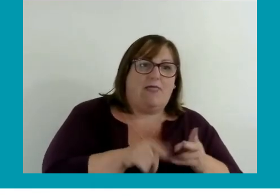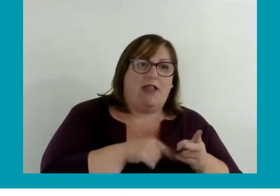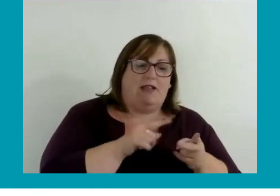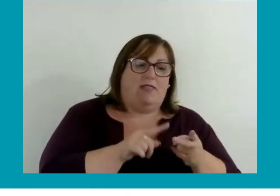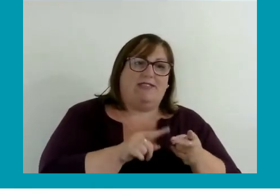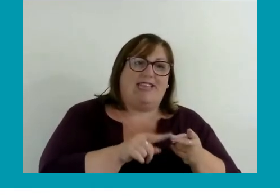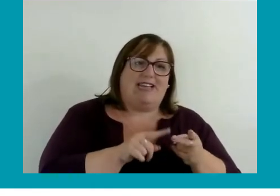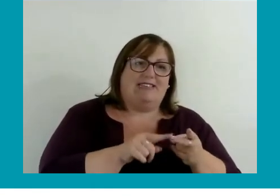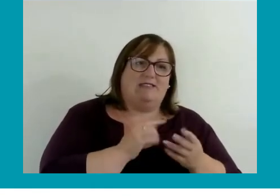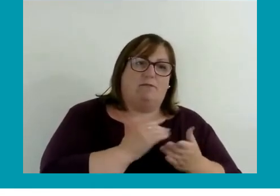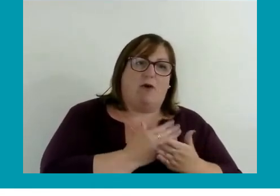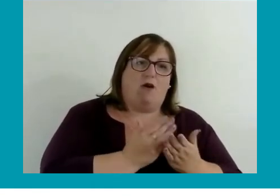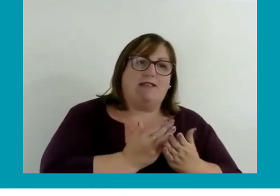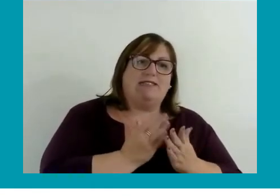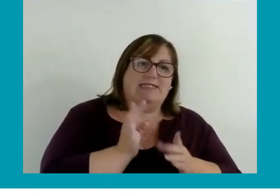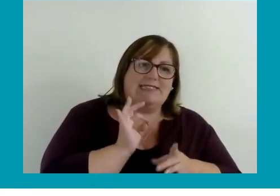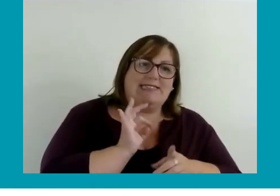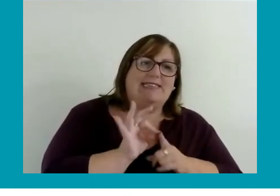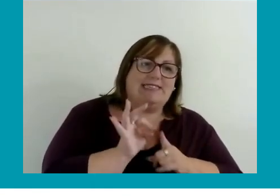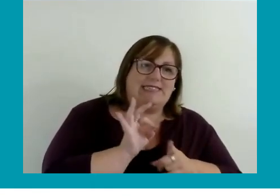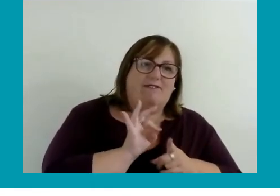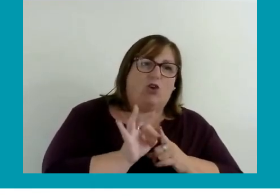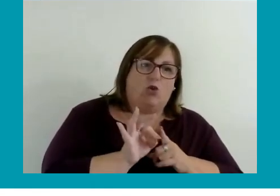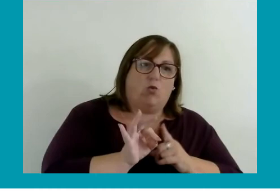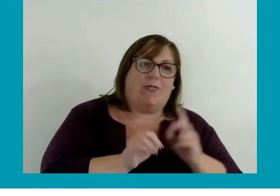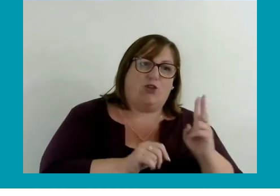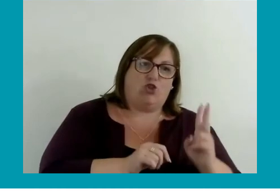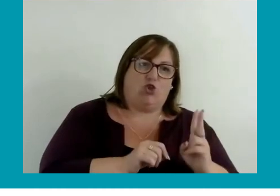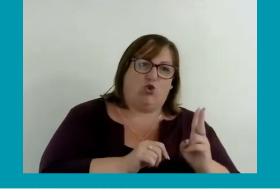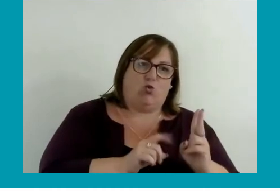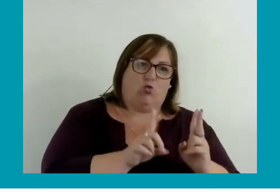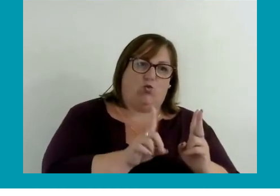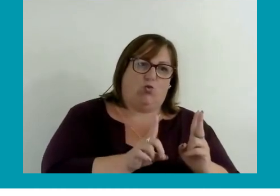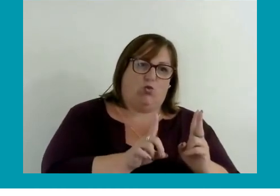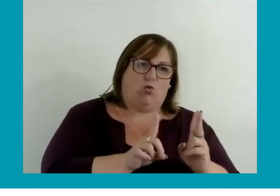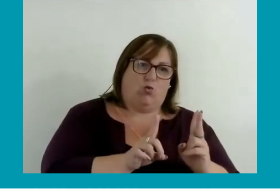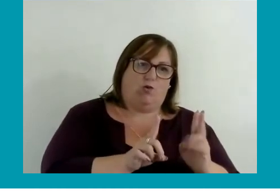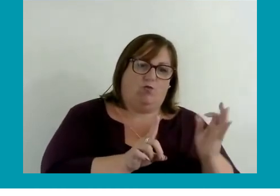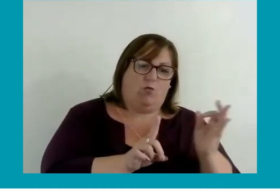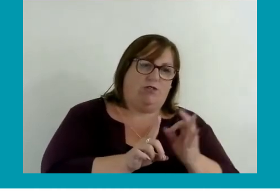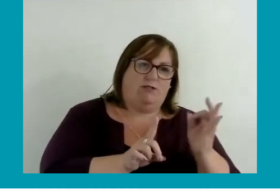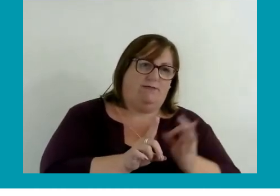so an interview with two of our assessors and so it's a multi-method approach that we use um but